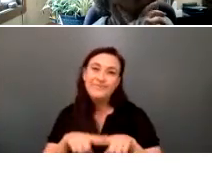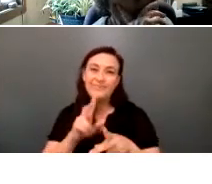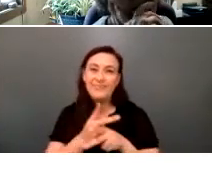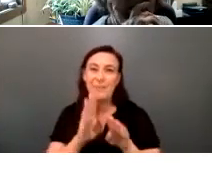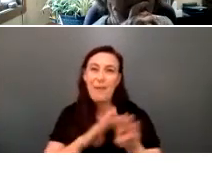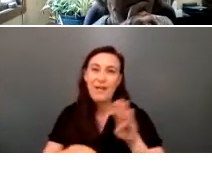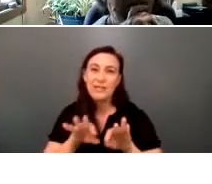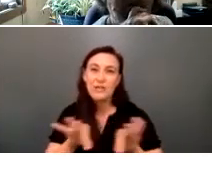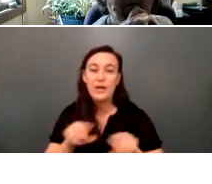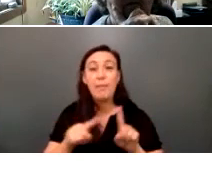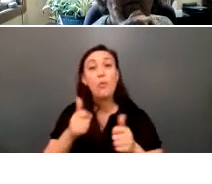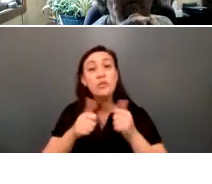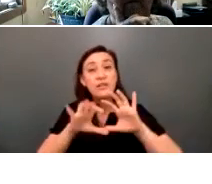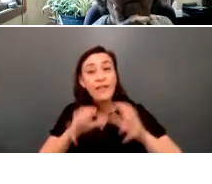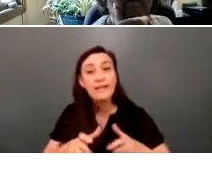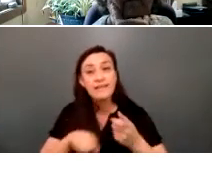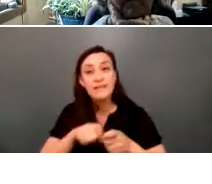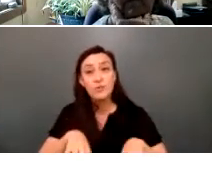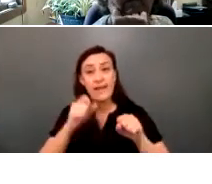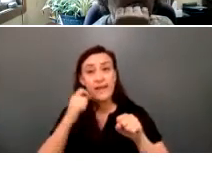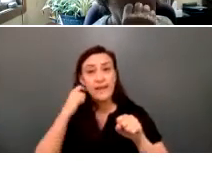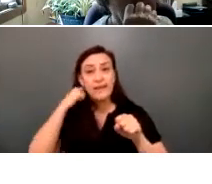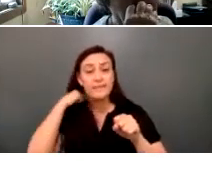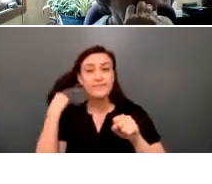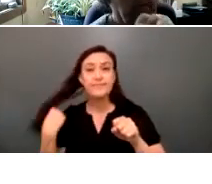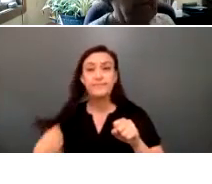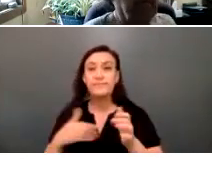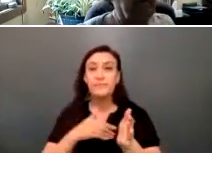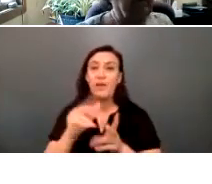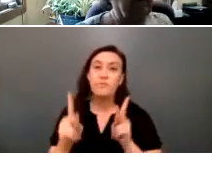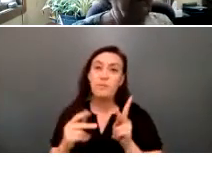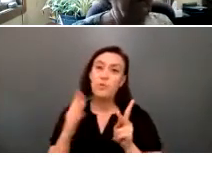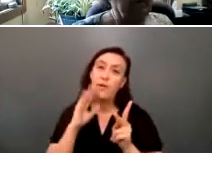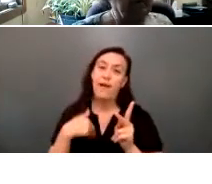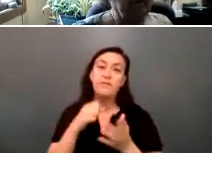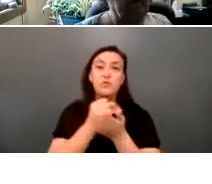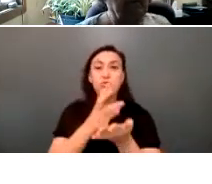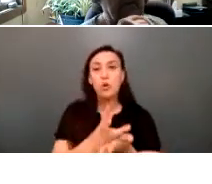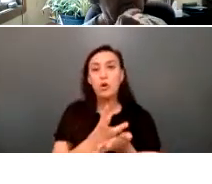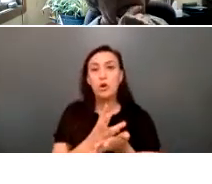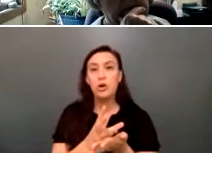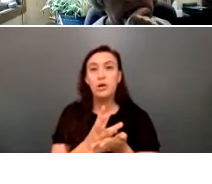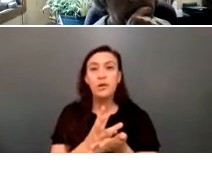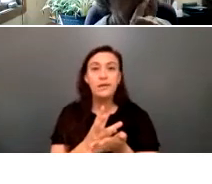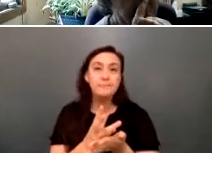It can look down to what classes did you take to obtain that degree. Oftentimes we see people that had social work,